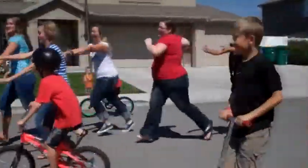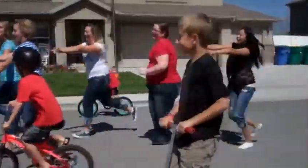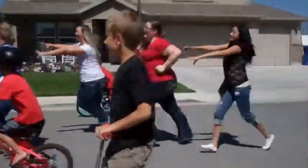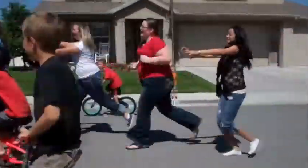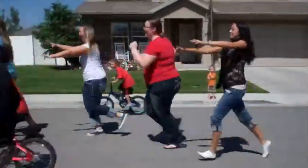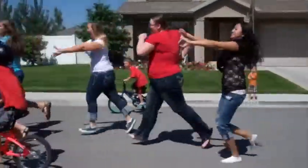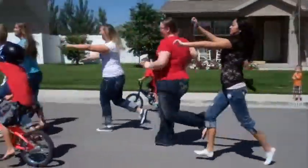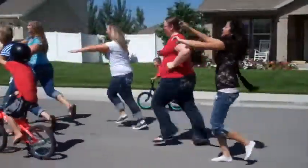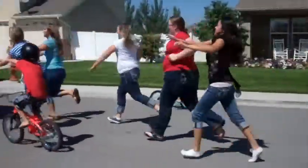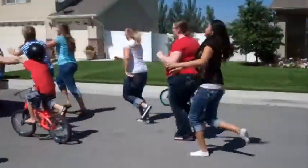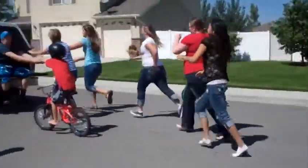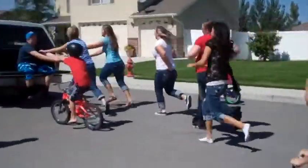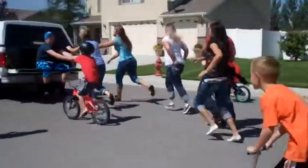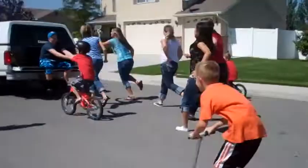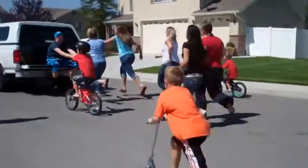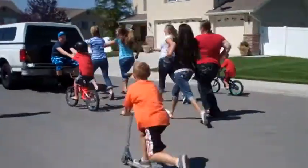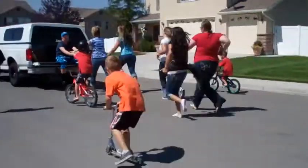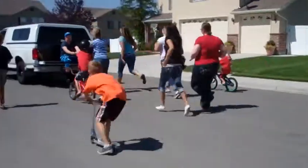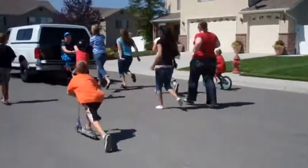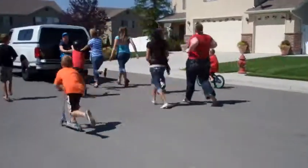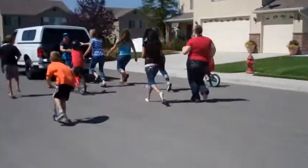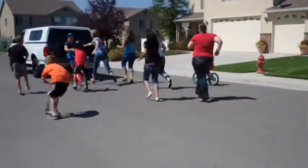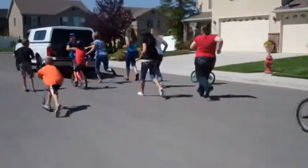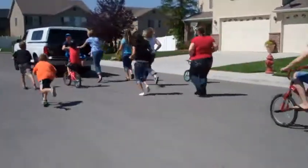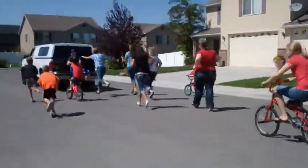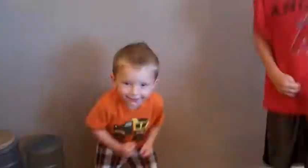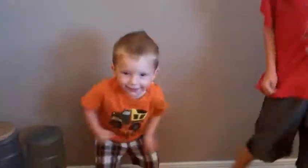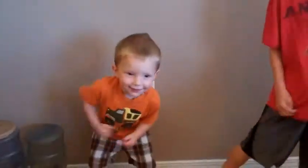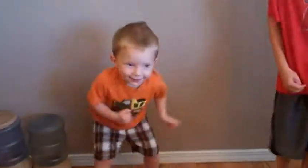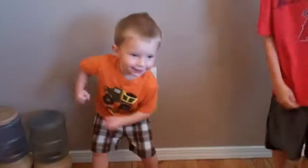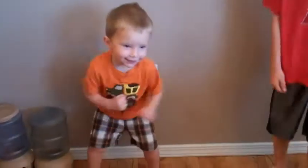Hey, me just met you And this is crazy